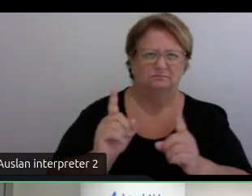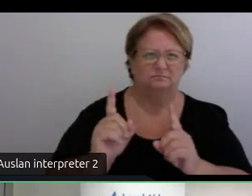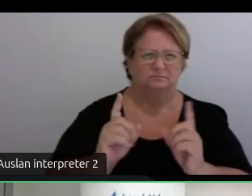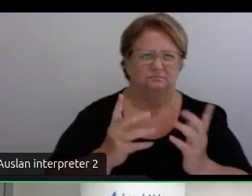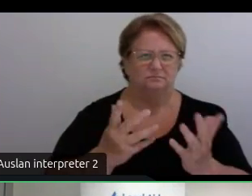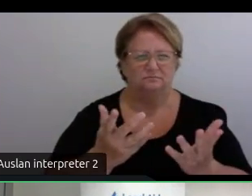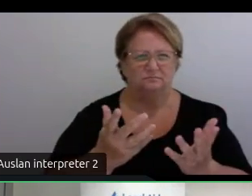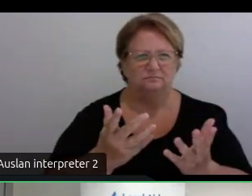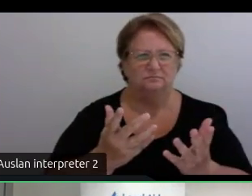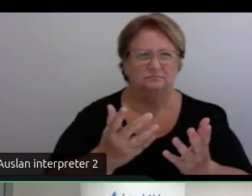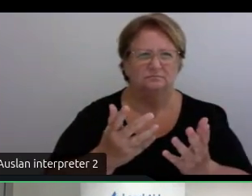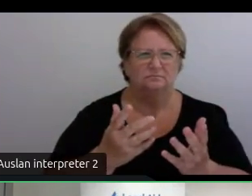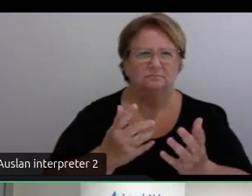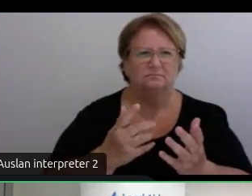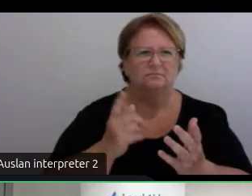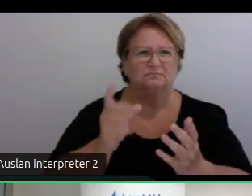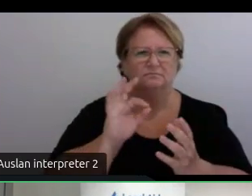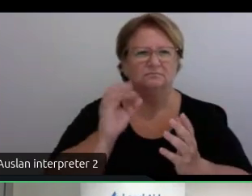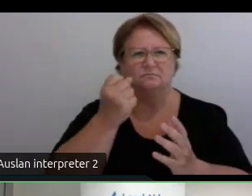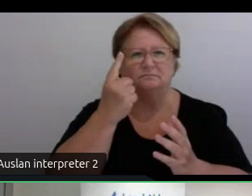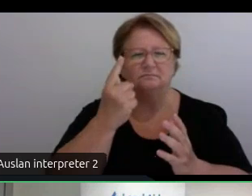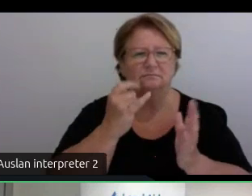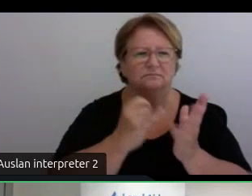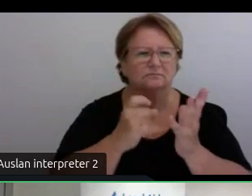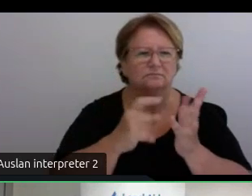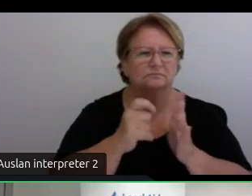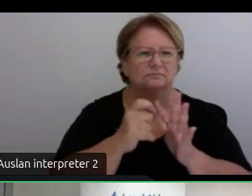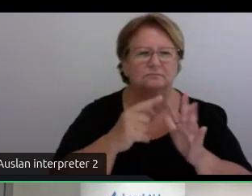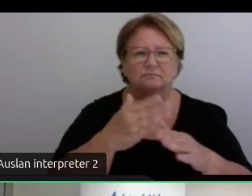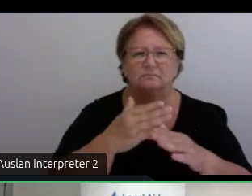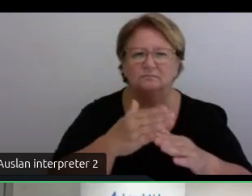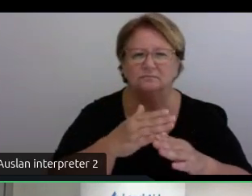what's going on. She doesn't understand what's in the scope of work. She doesn't understand the